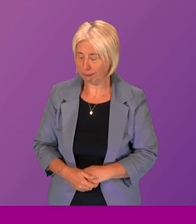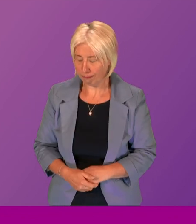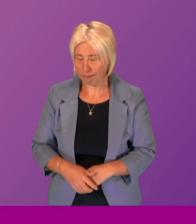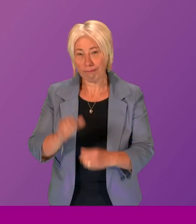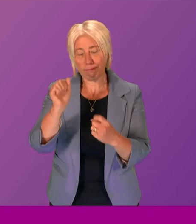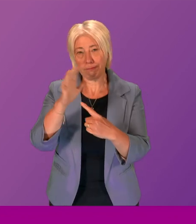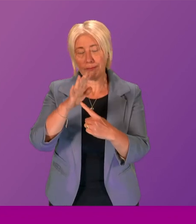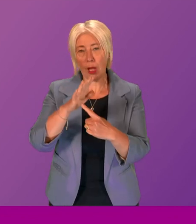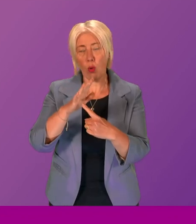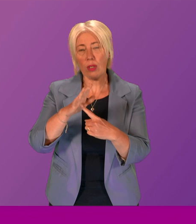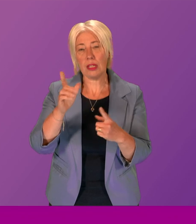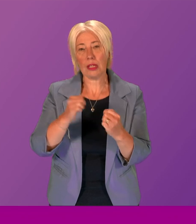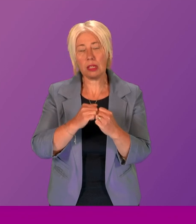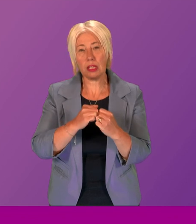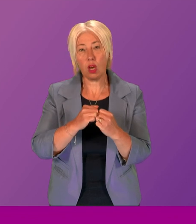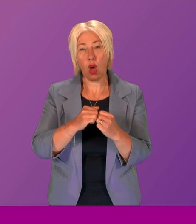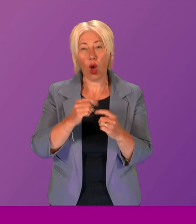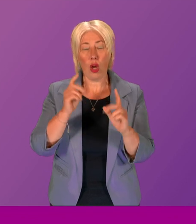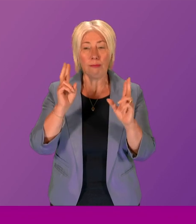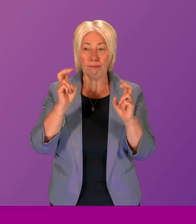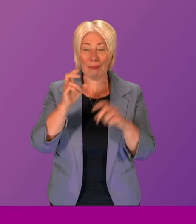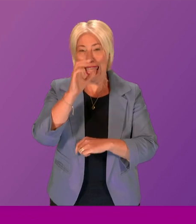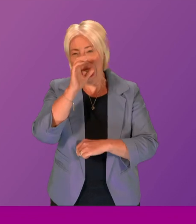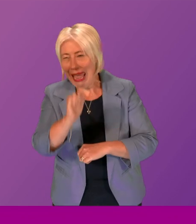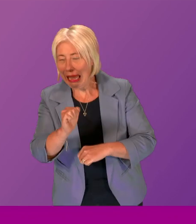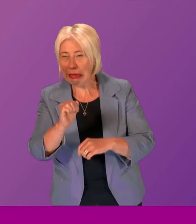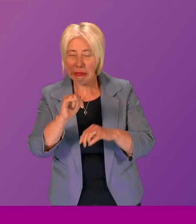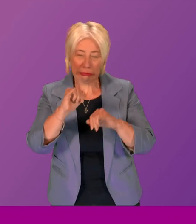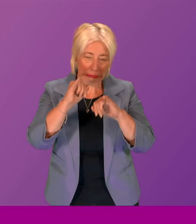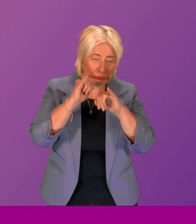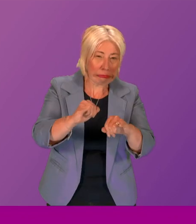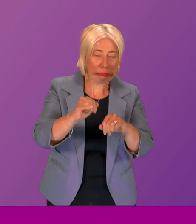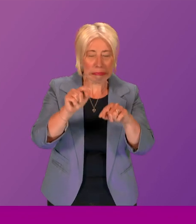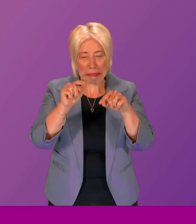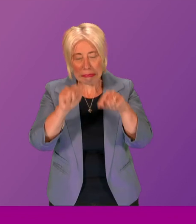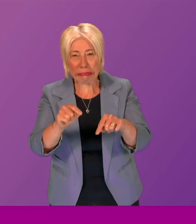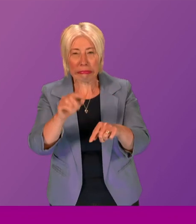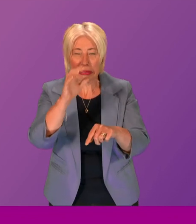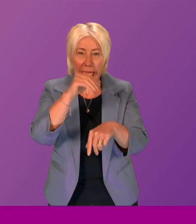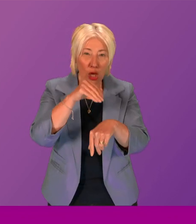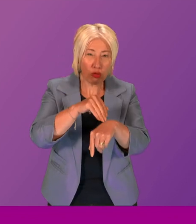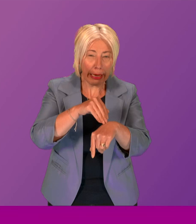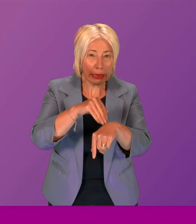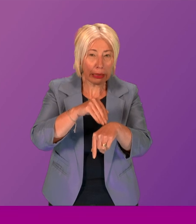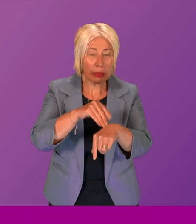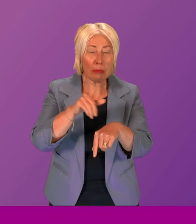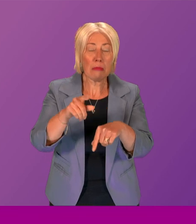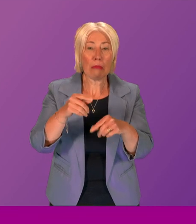when we talk about hate, hatred, hate crime or, indeed, the Hate Crime and Public Order Act 2021,